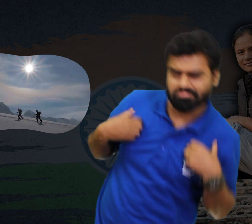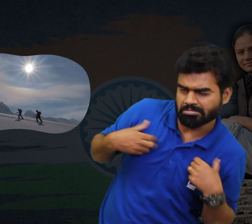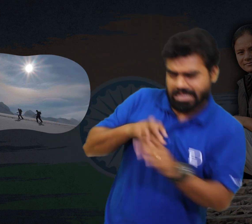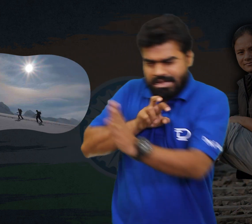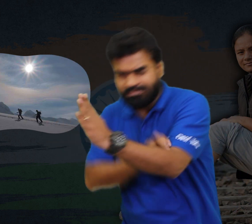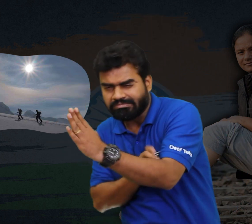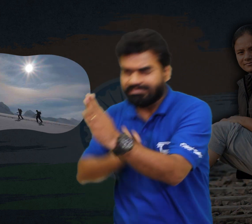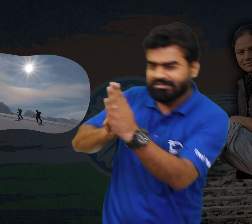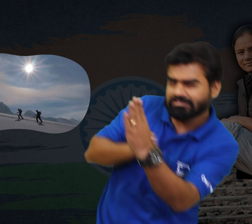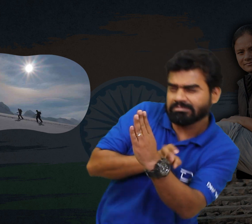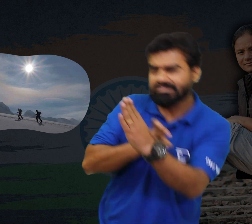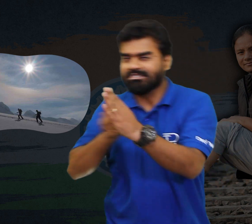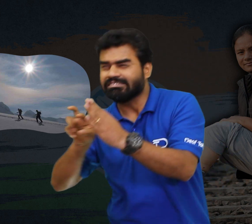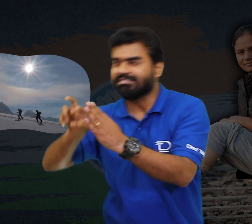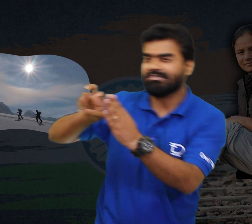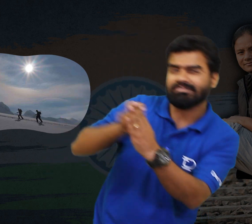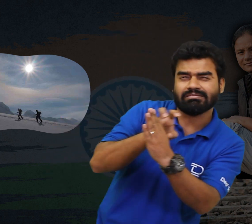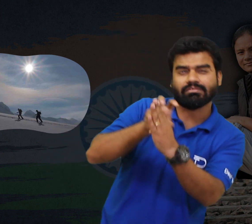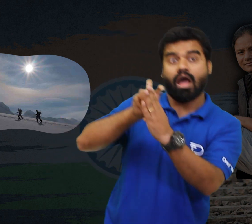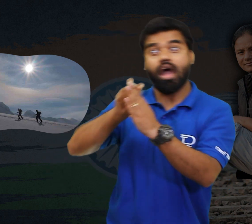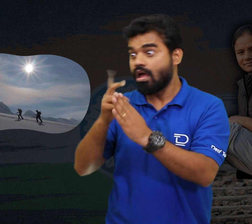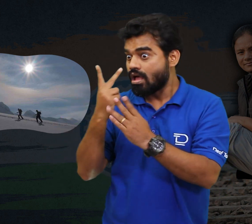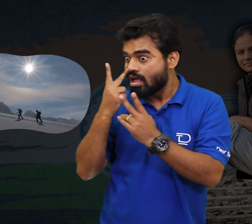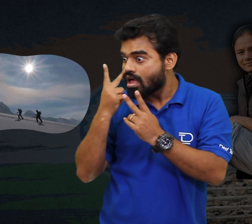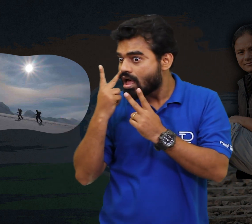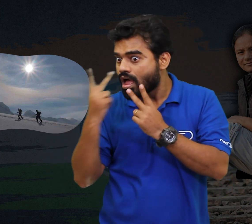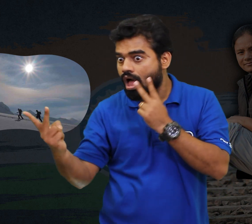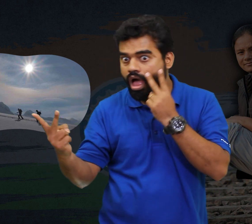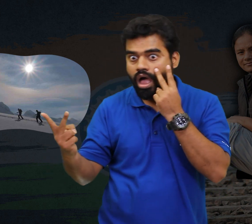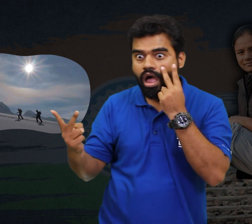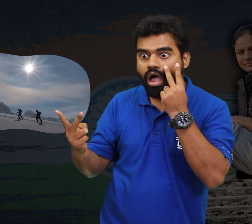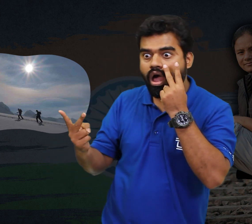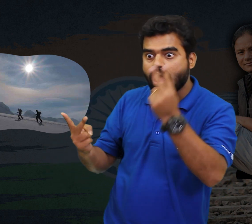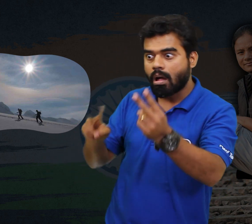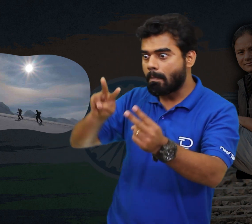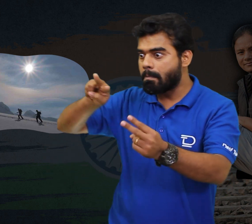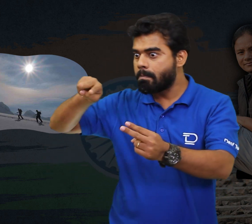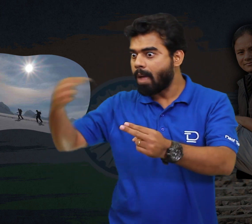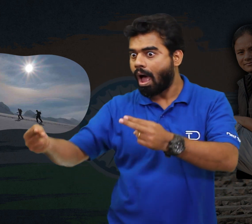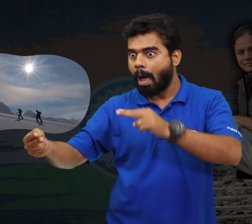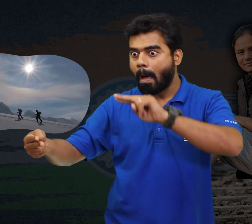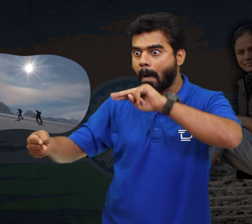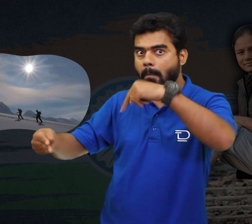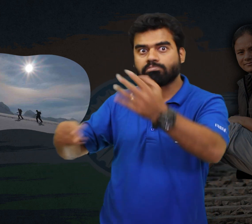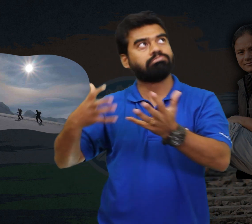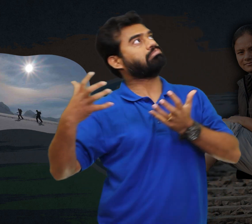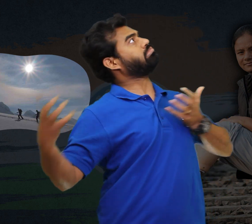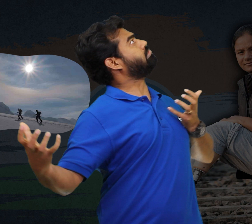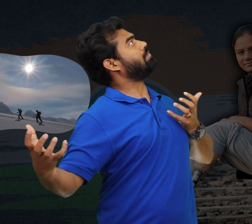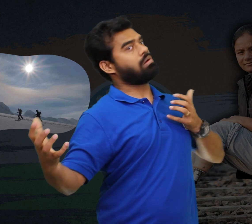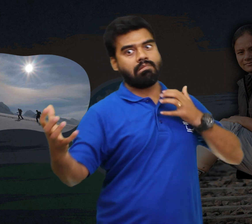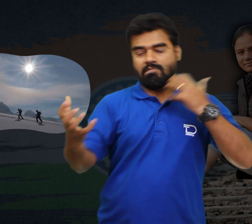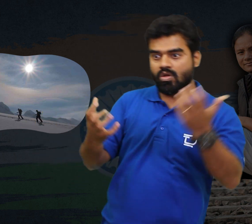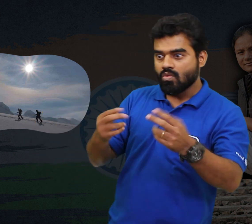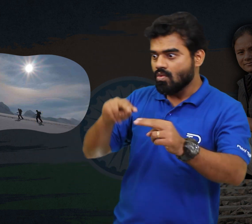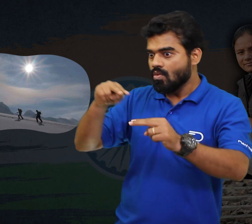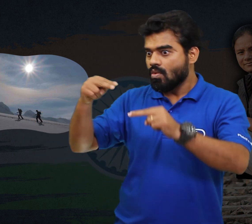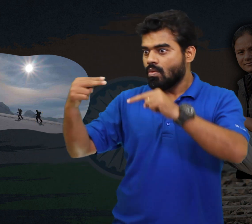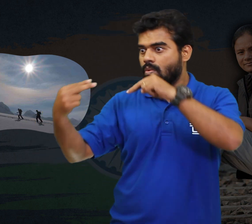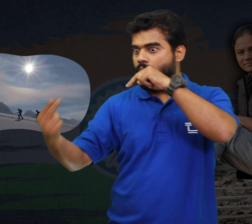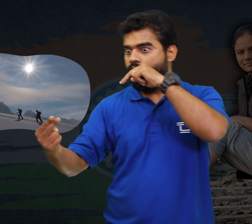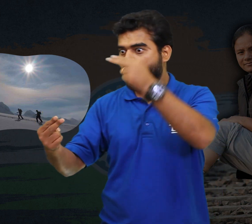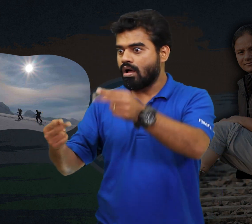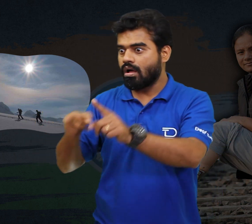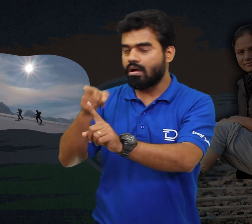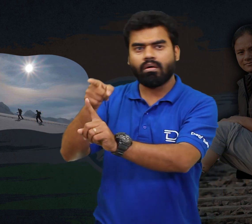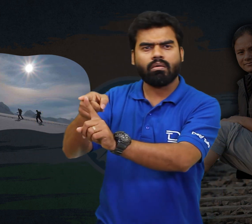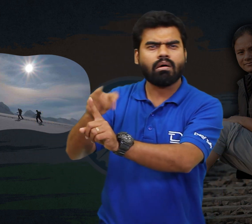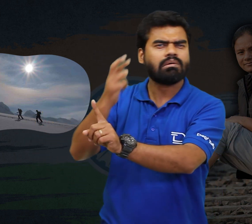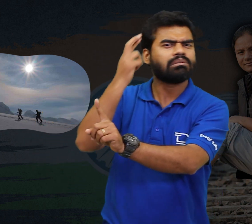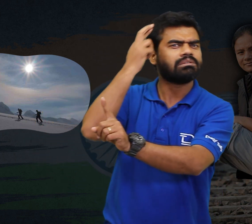everywhere her headlights pointed she could only see dead bodies